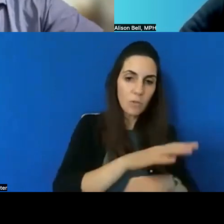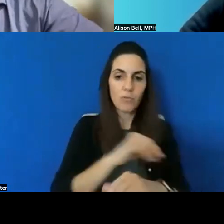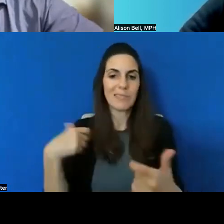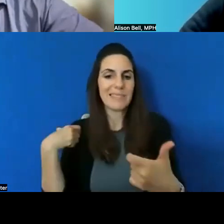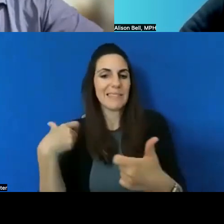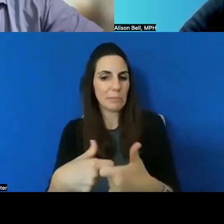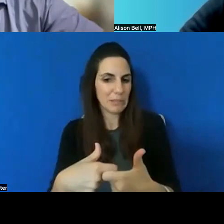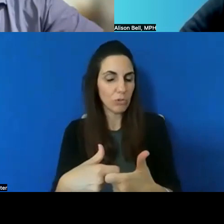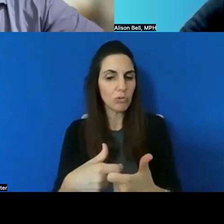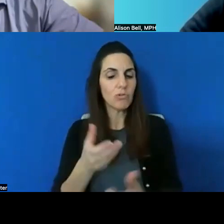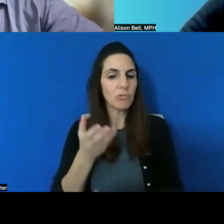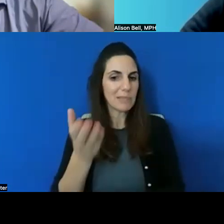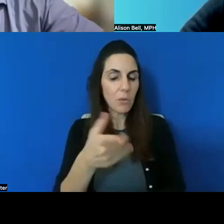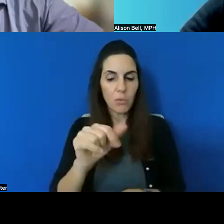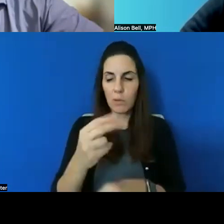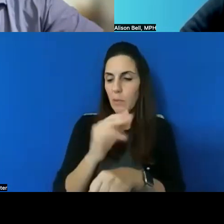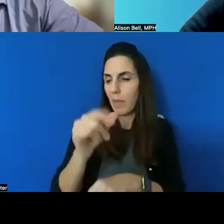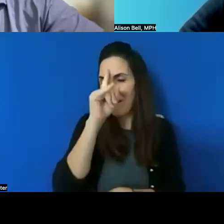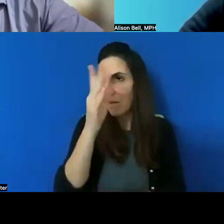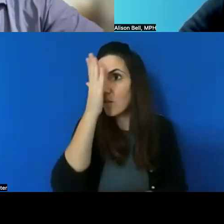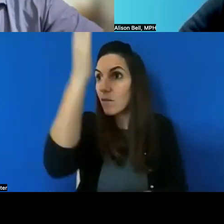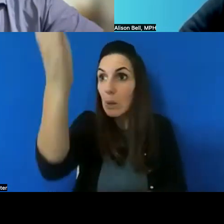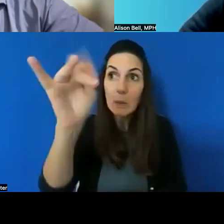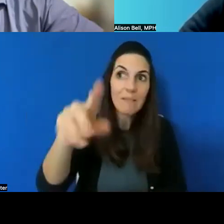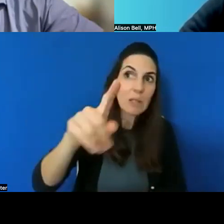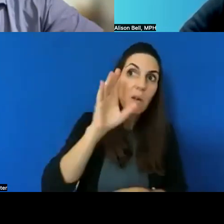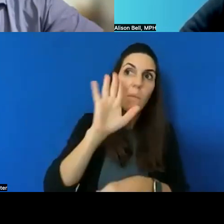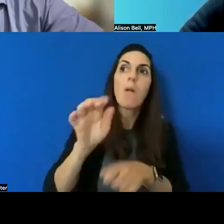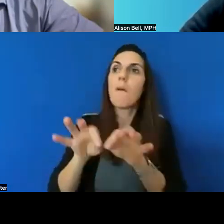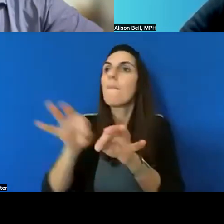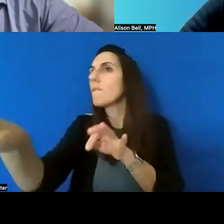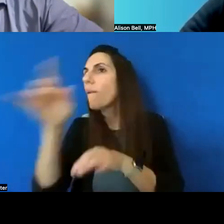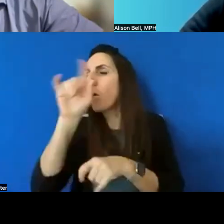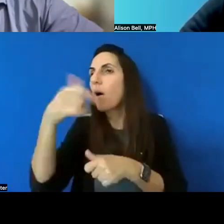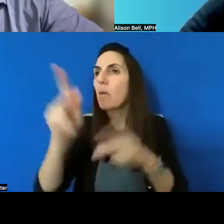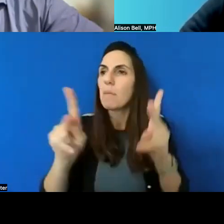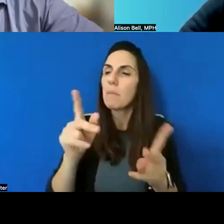so you can hopefully use those in the future and pass them out to others that may benefit